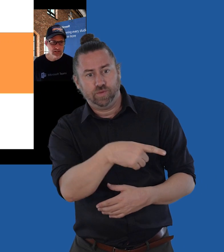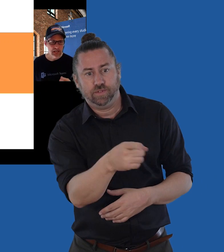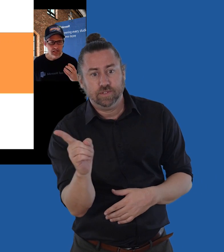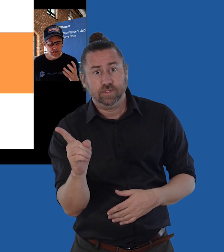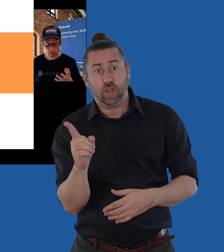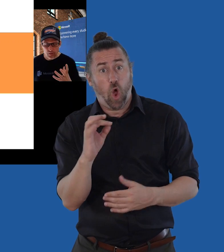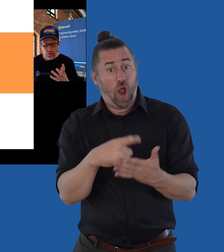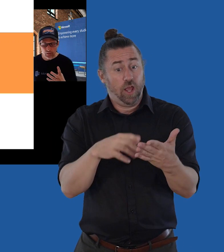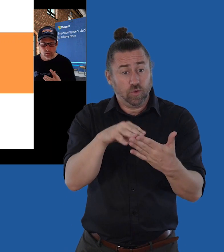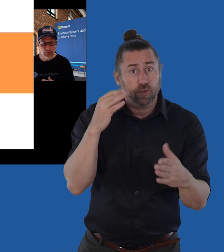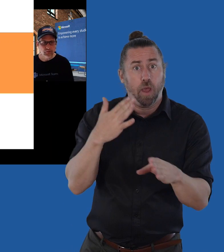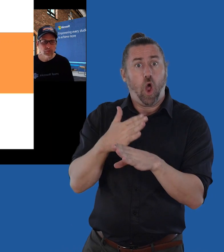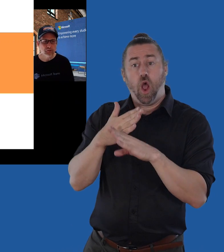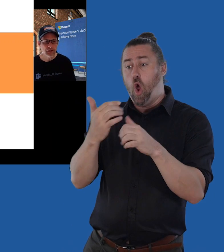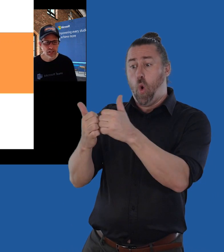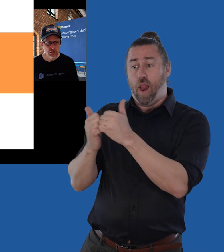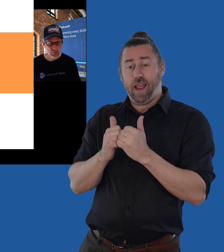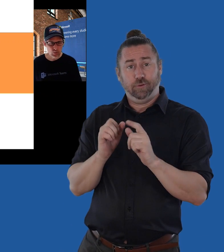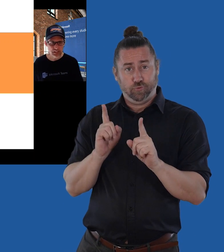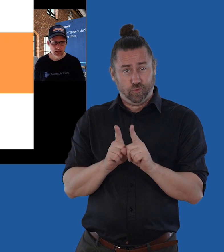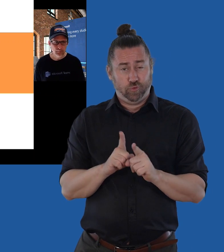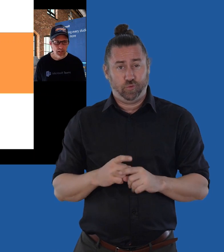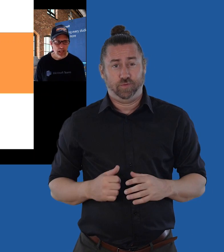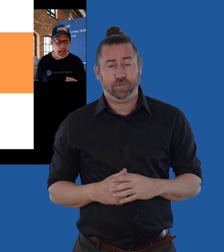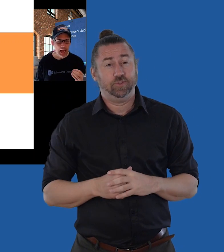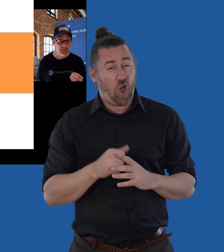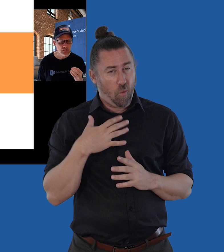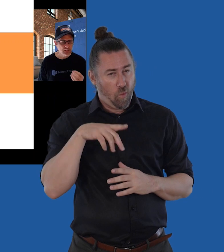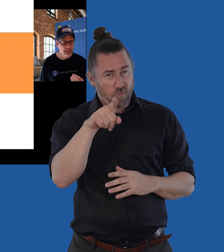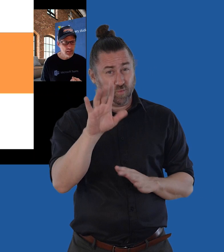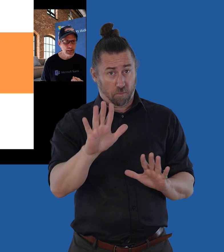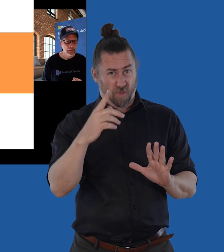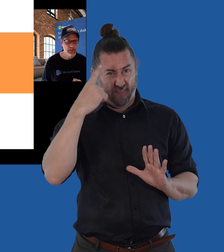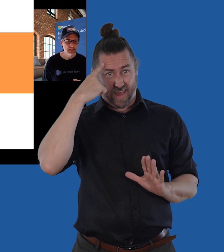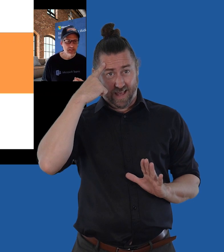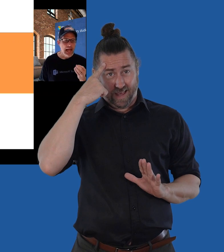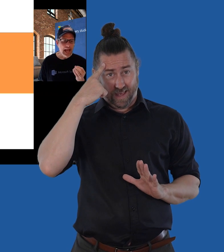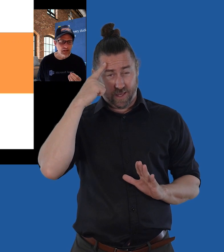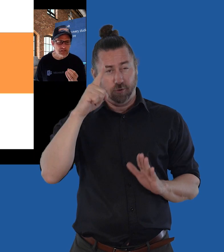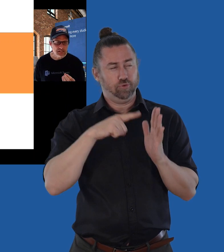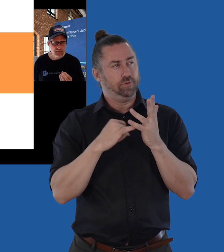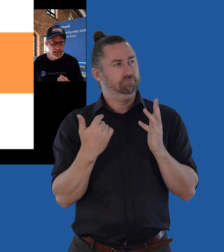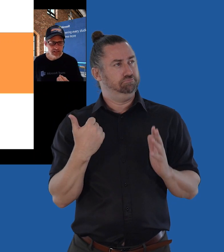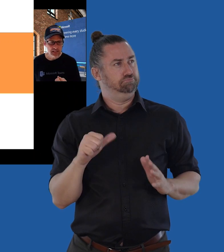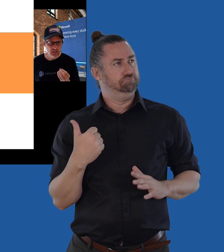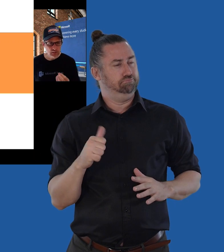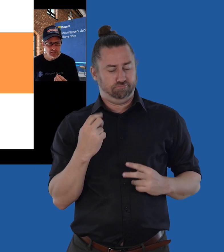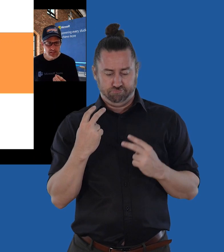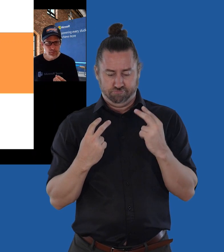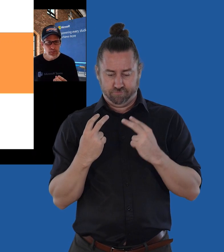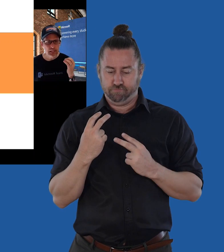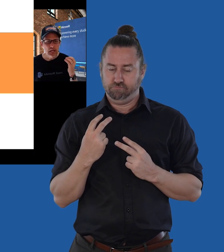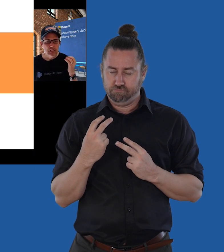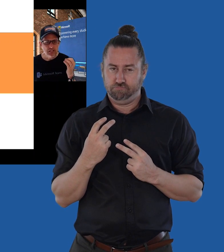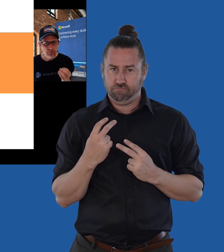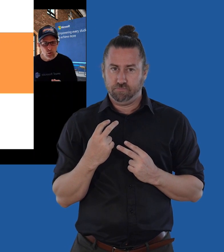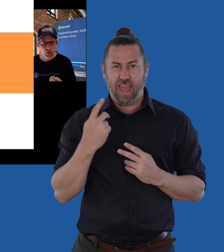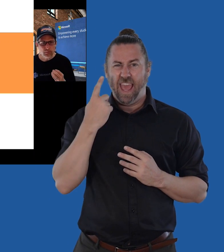So, I wanna throw in a little bit of a reflection point here, and ask you to think about these. How does Ease of Access, or accessibility support